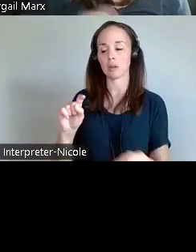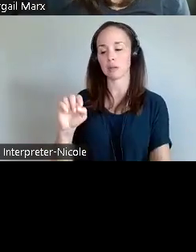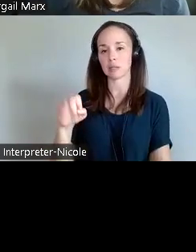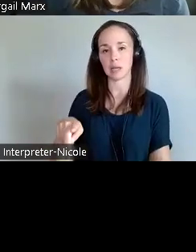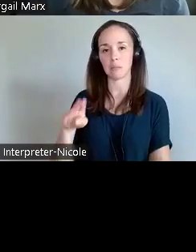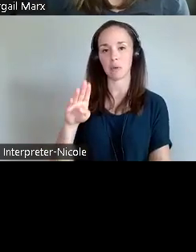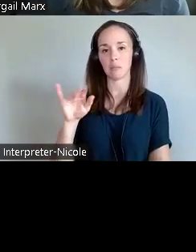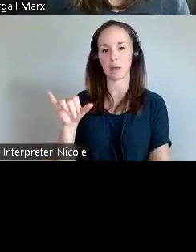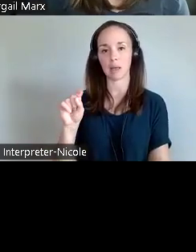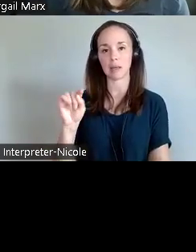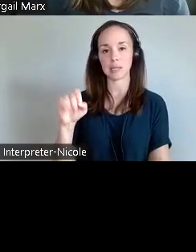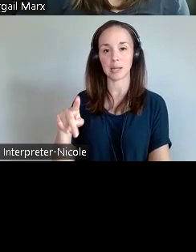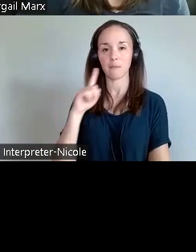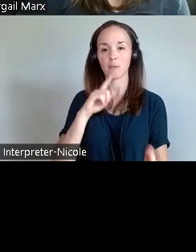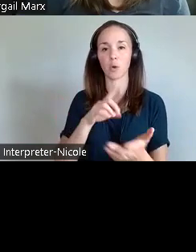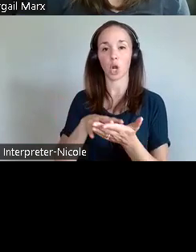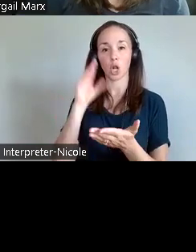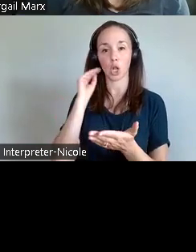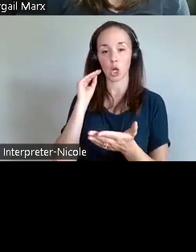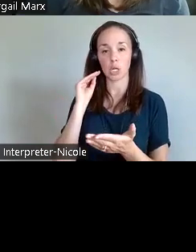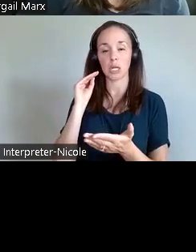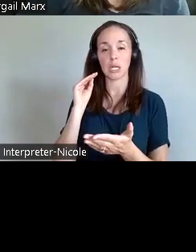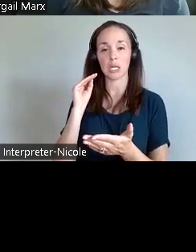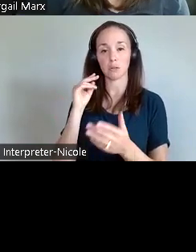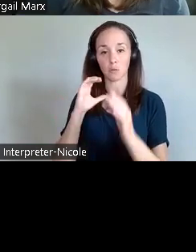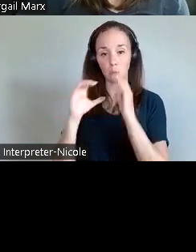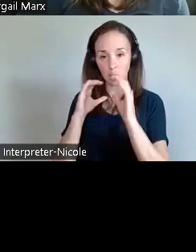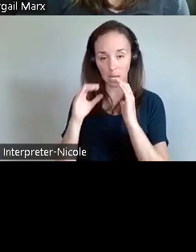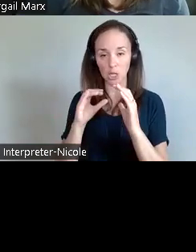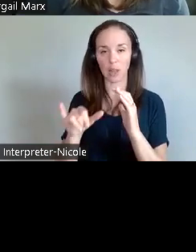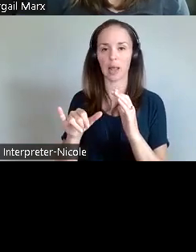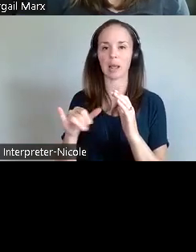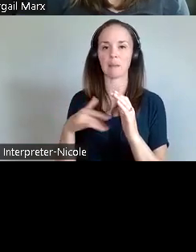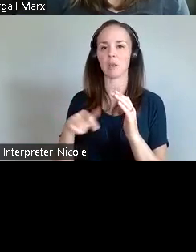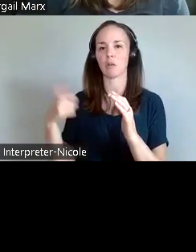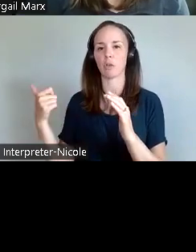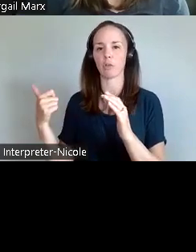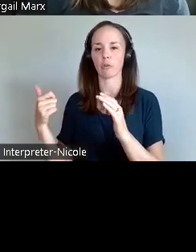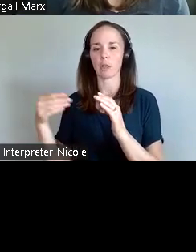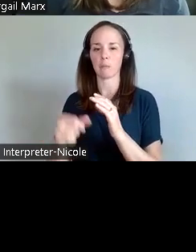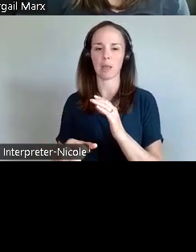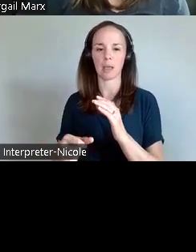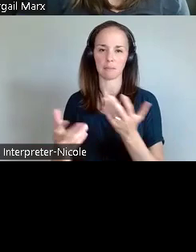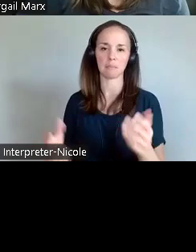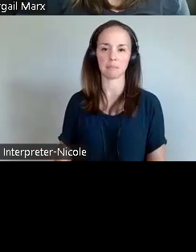as a learning tool for education, those often can be funded through other sources like these.